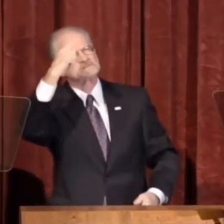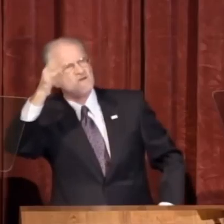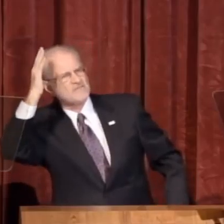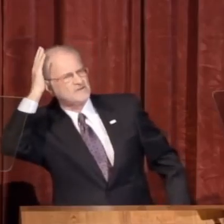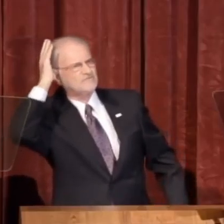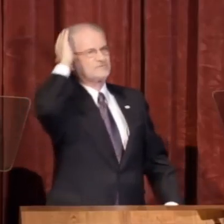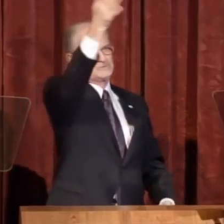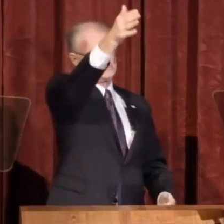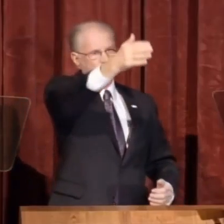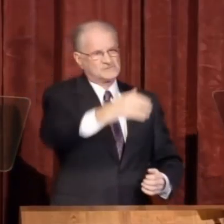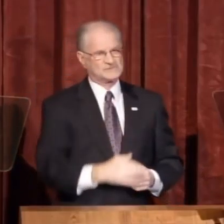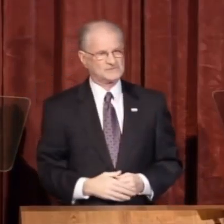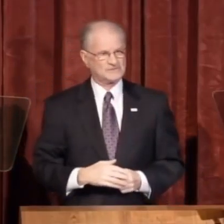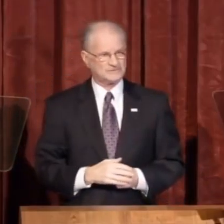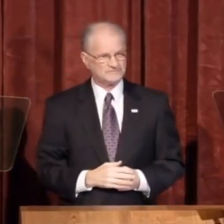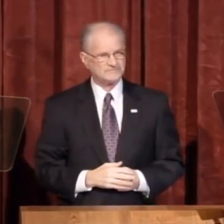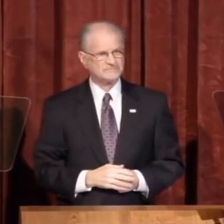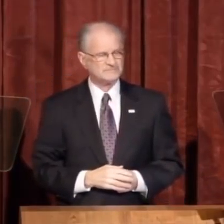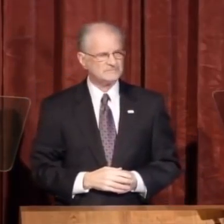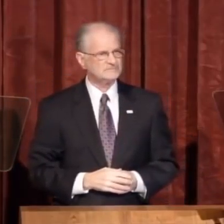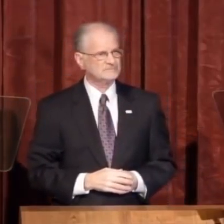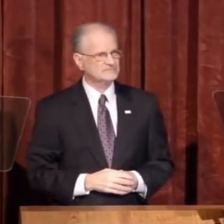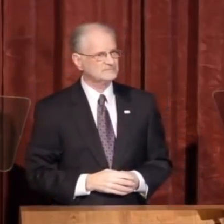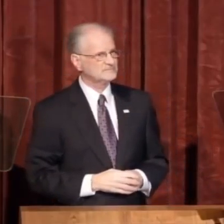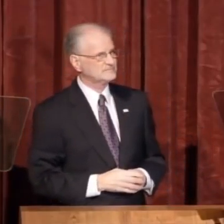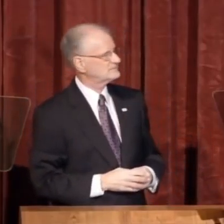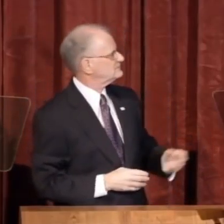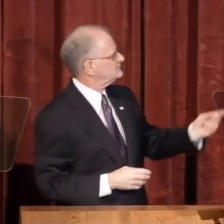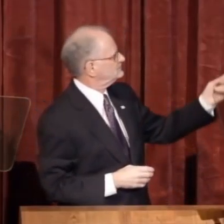No place in the world has a community like ours.